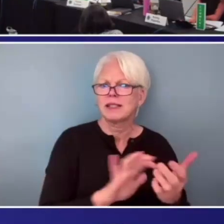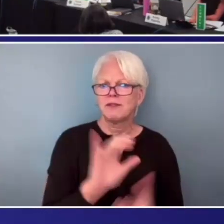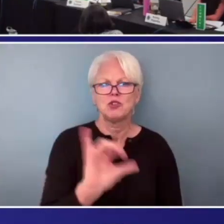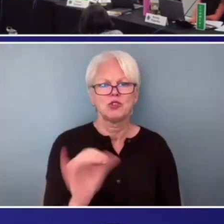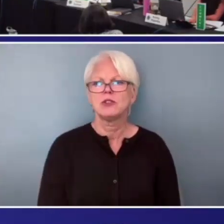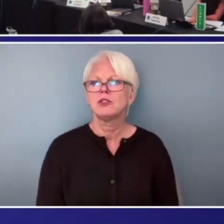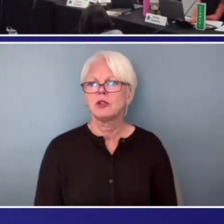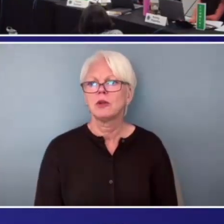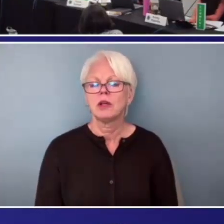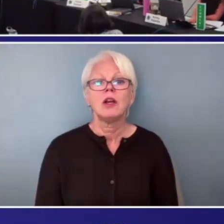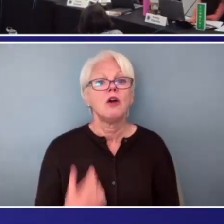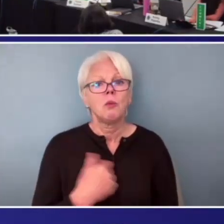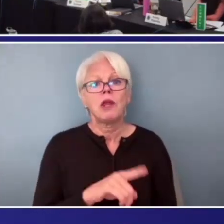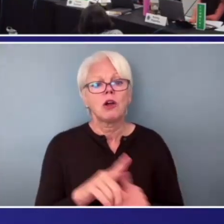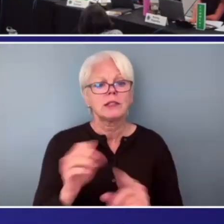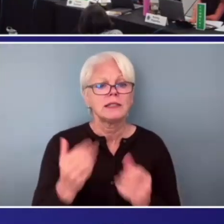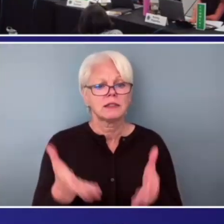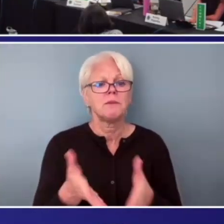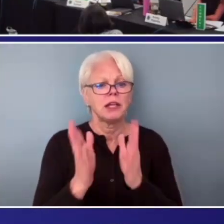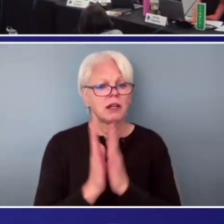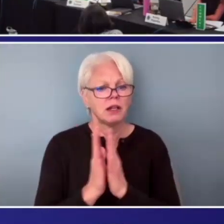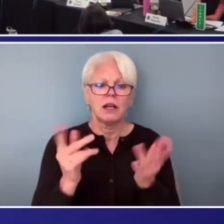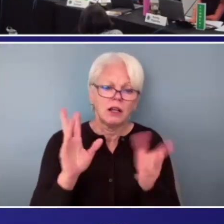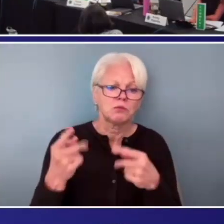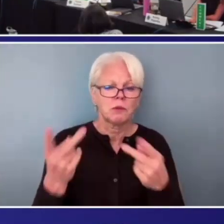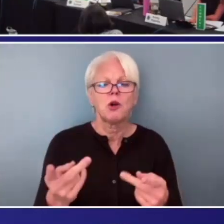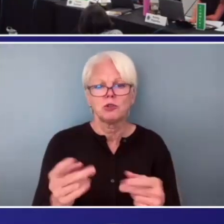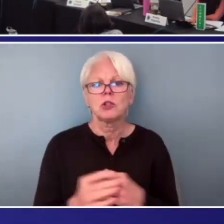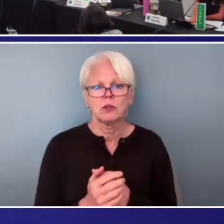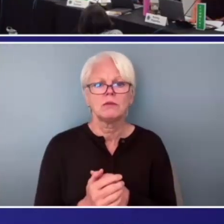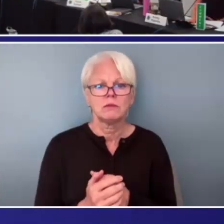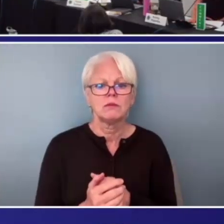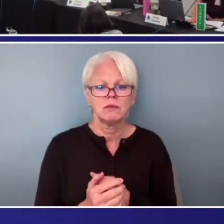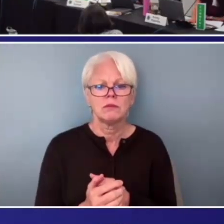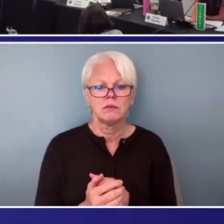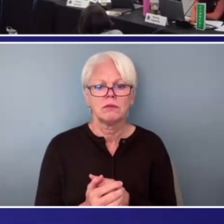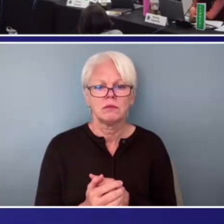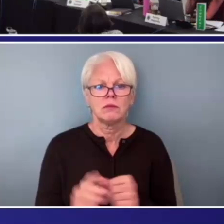So we can also submit a request or a proposal as well. I just want to clarify,